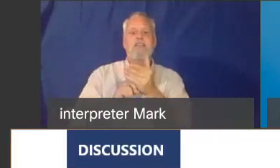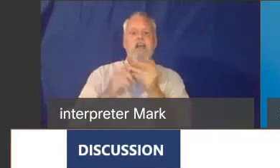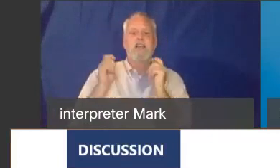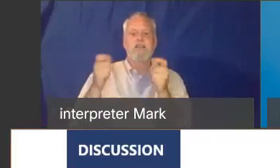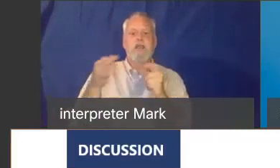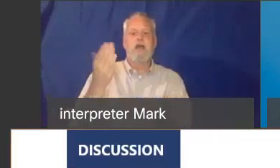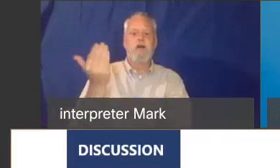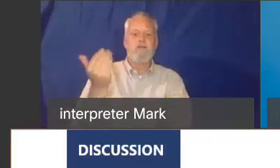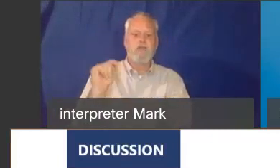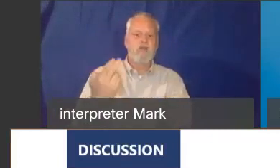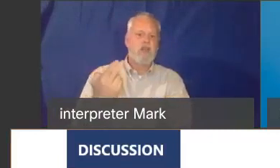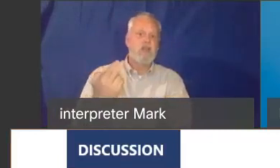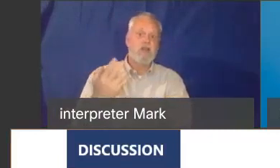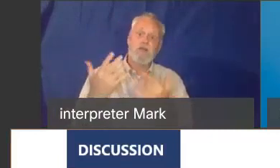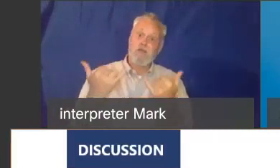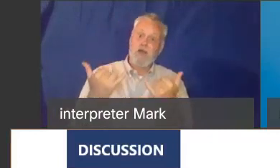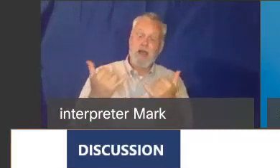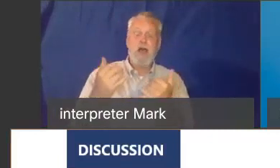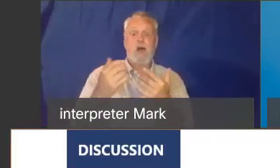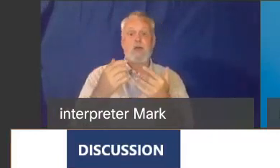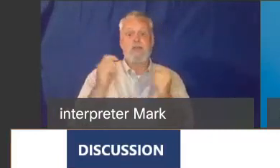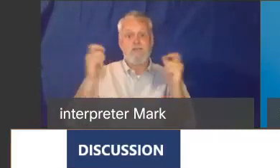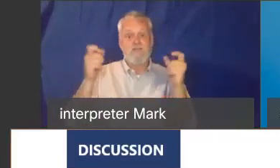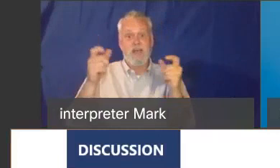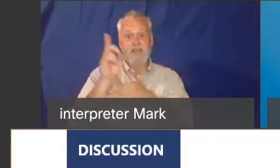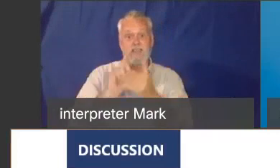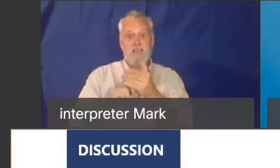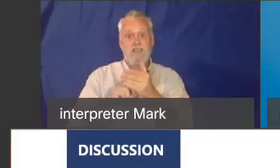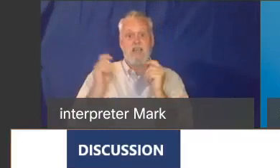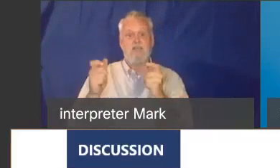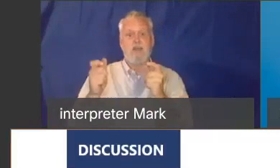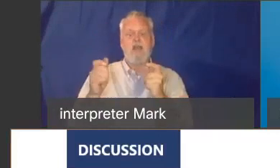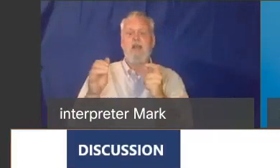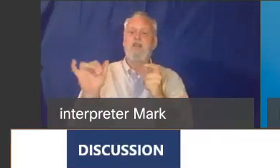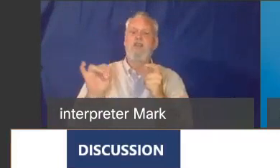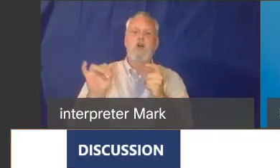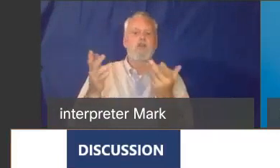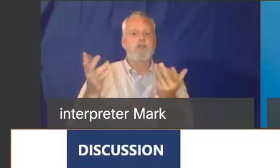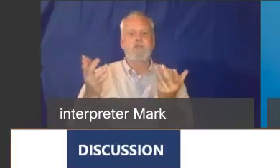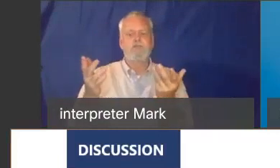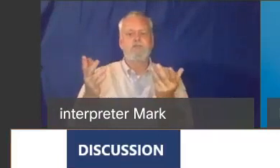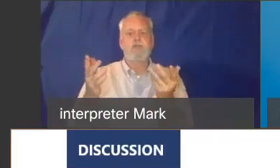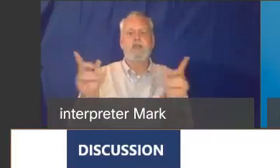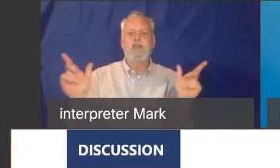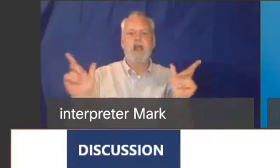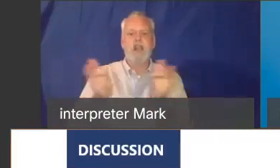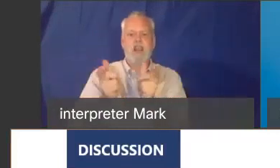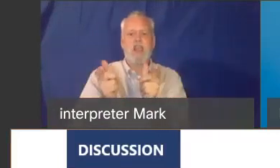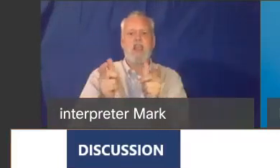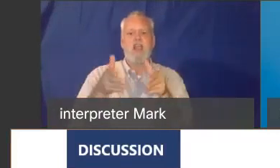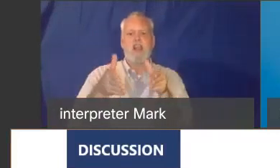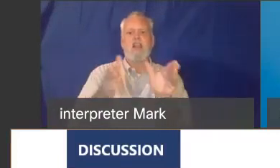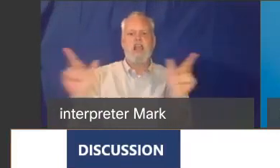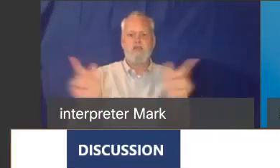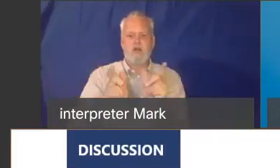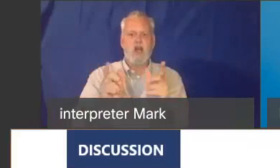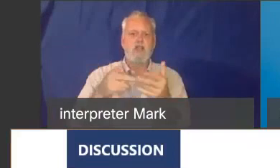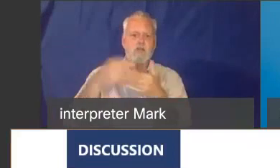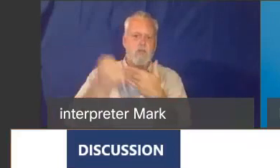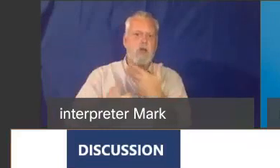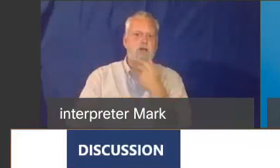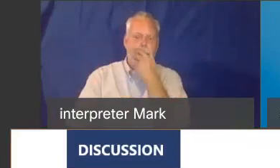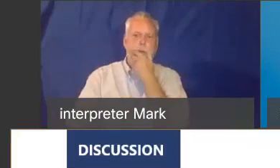It's got a fairly fast design speed and by doing this, it's also a road dye, right? Right. Yeah. Elaine reduction project. So, by doing it that way, we will hopefully team some of the.